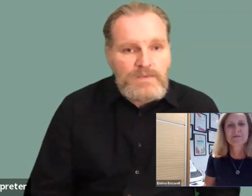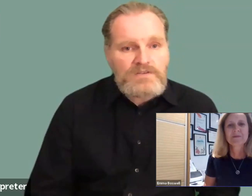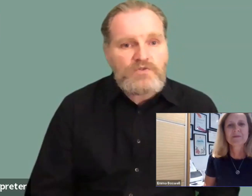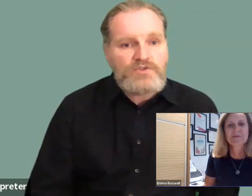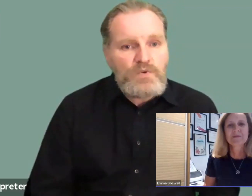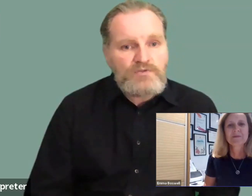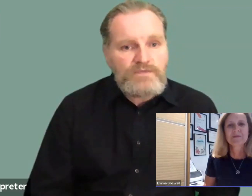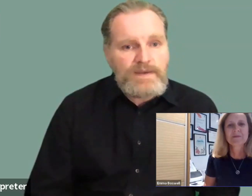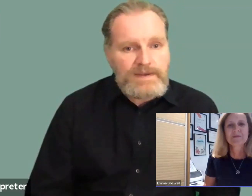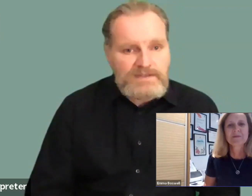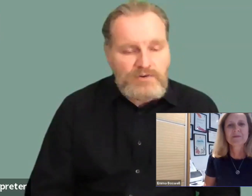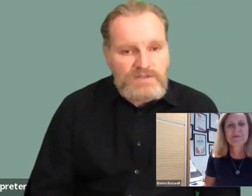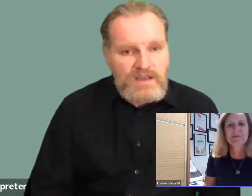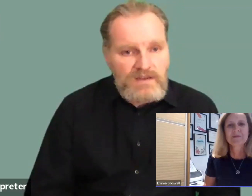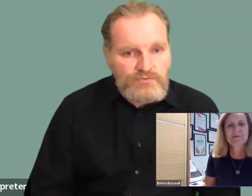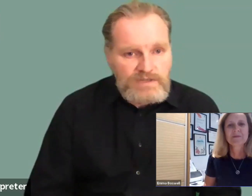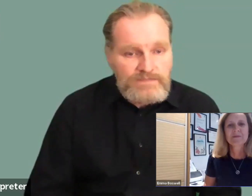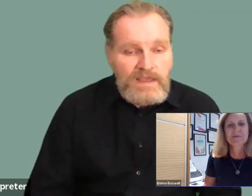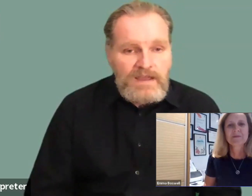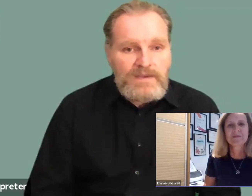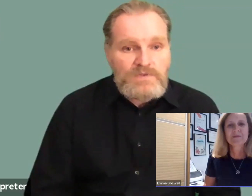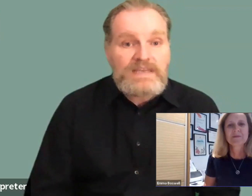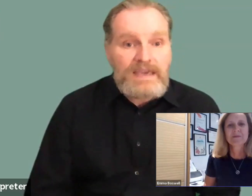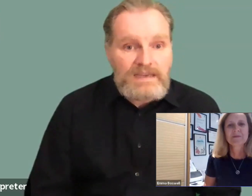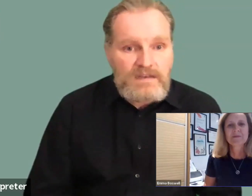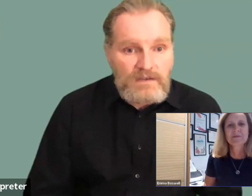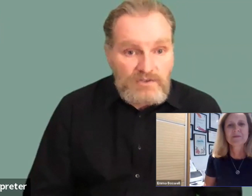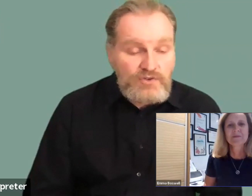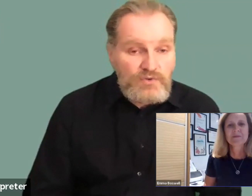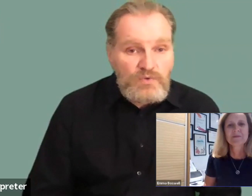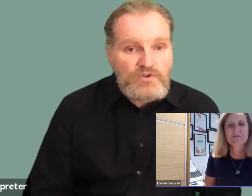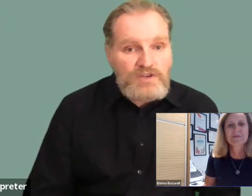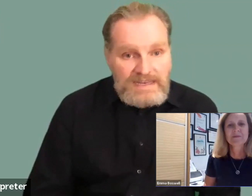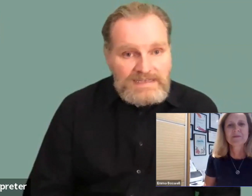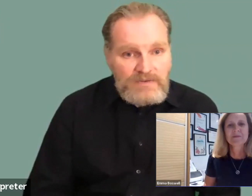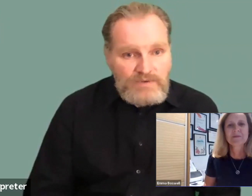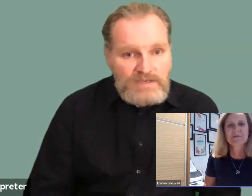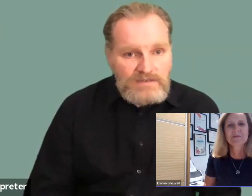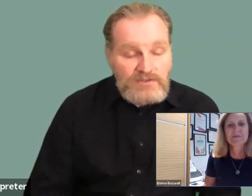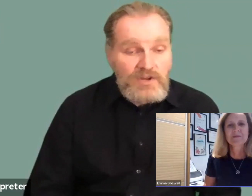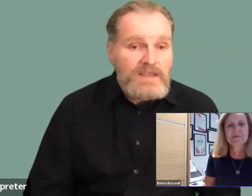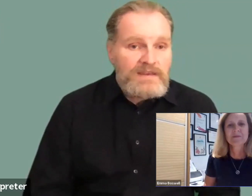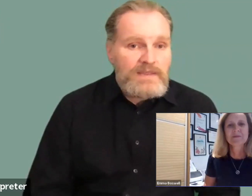worked across 200 families across the country, and that was the kickstart to genetic research. Now,